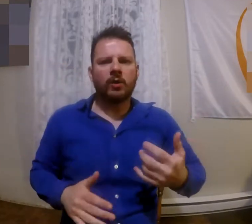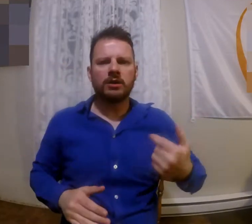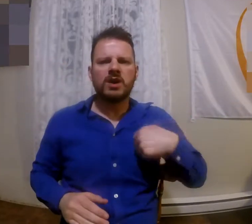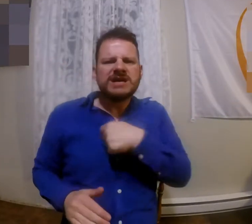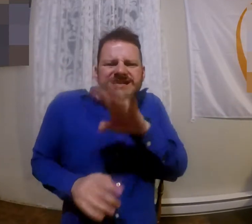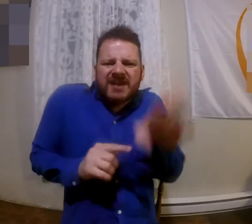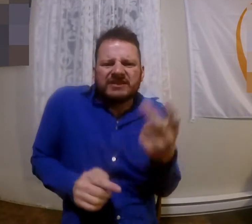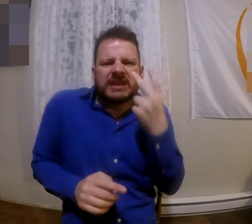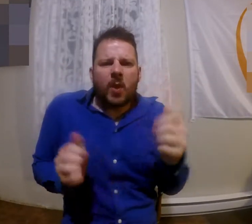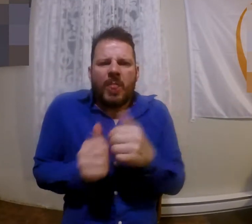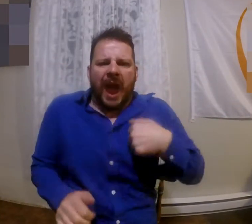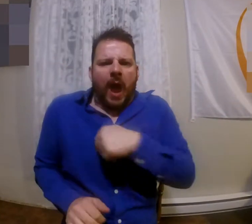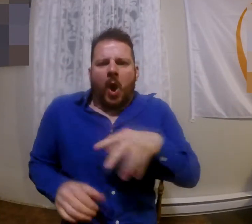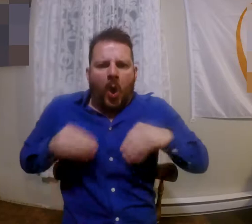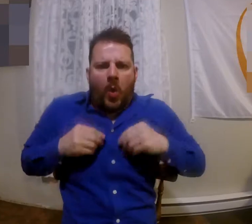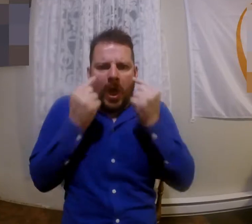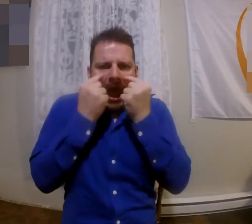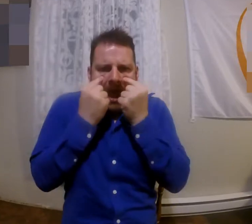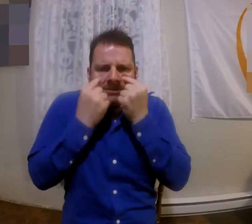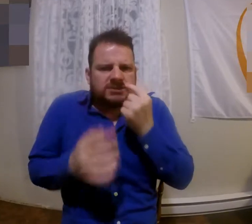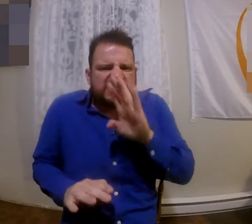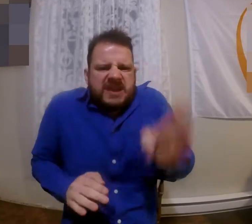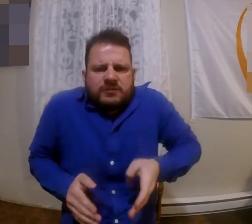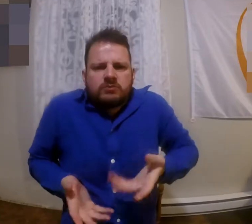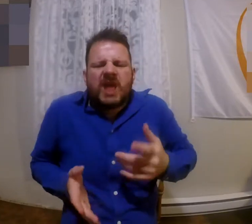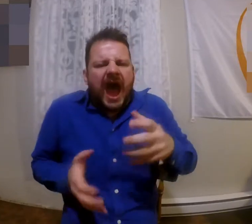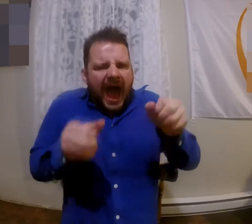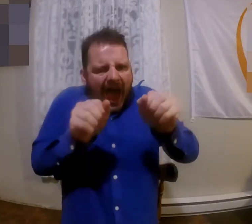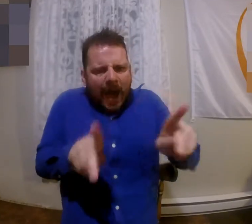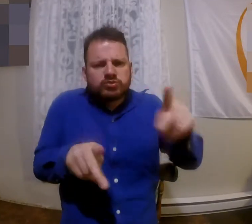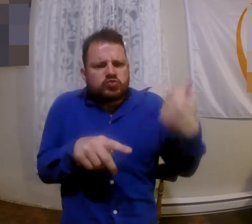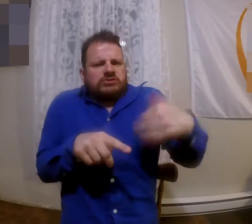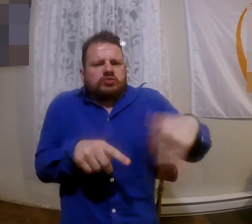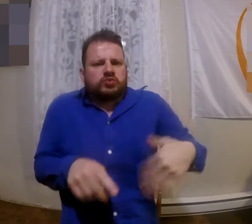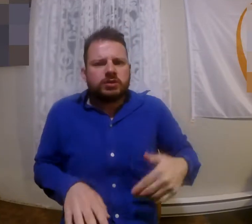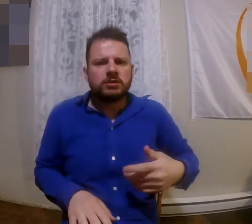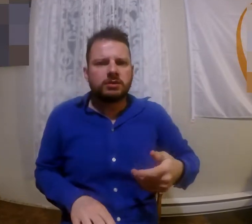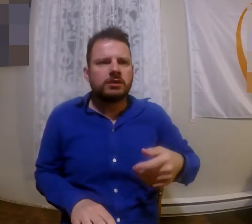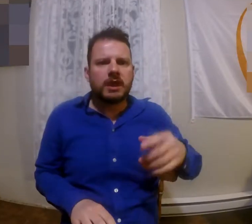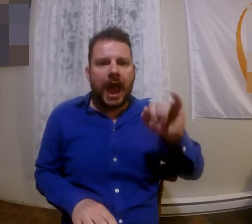We never have seen it with our own eyes. Never! It was our great opportunity!